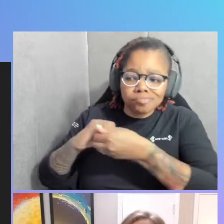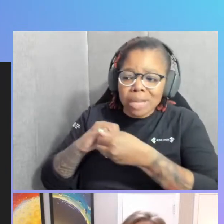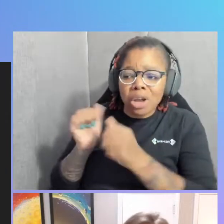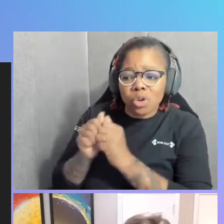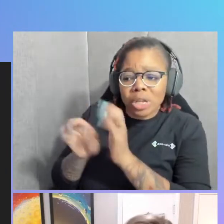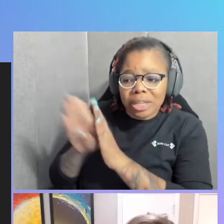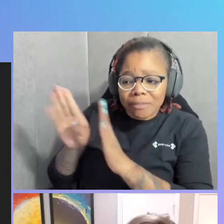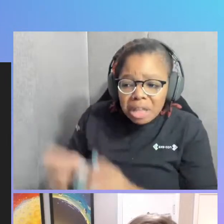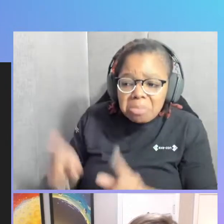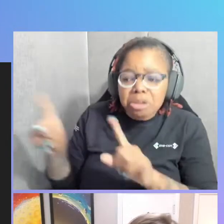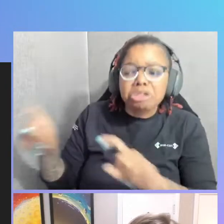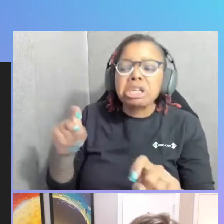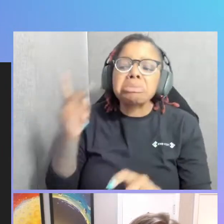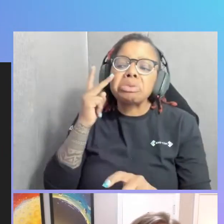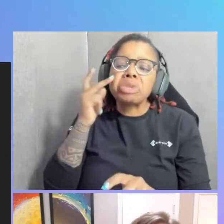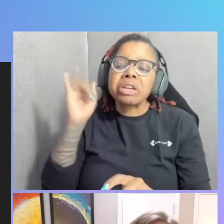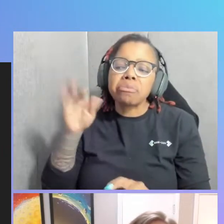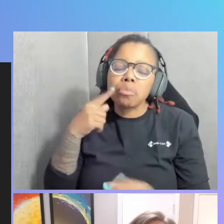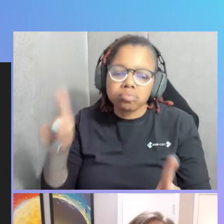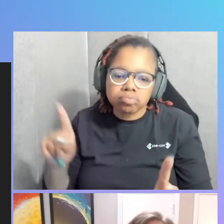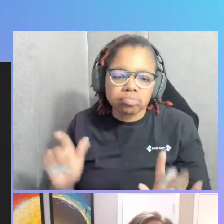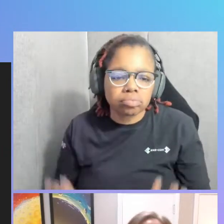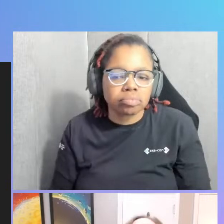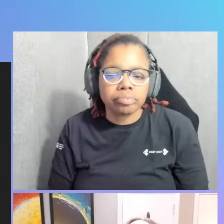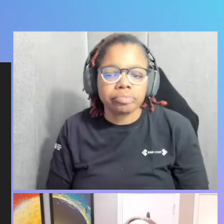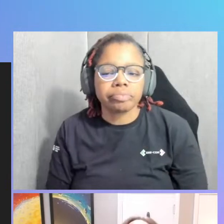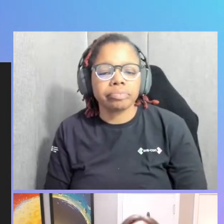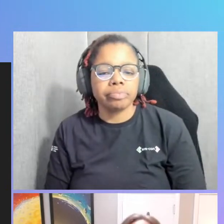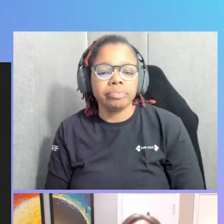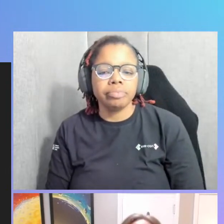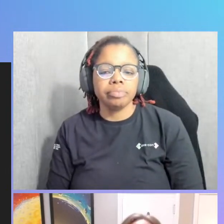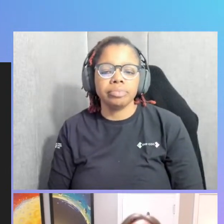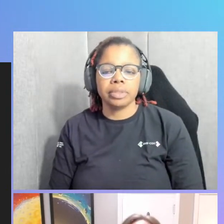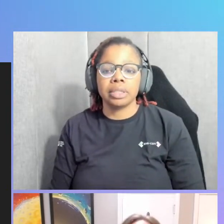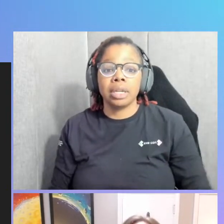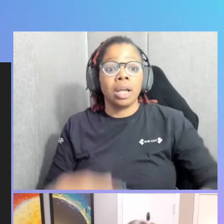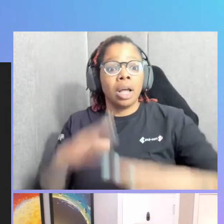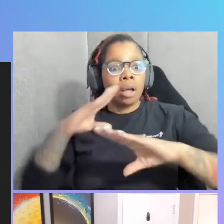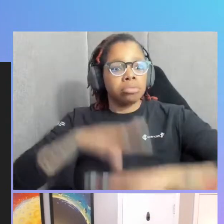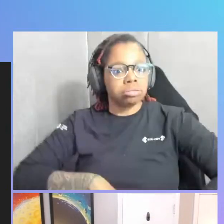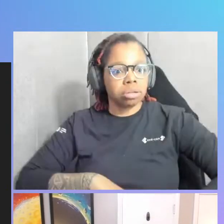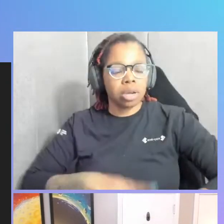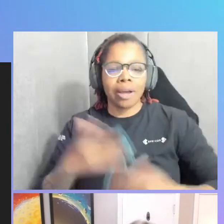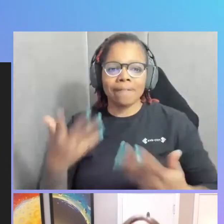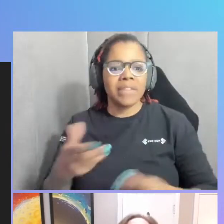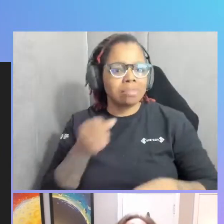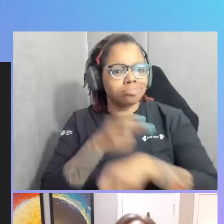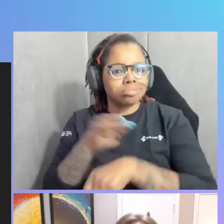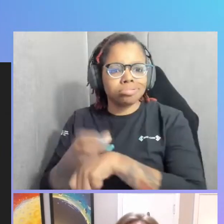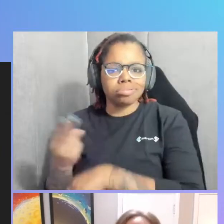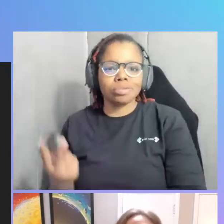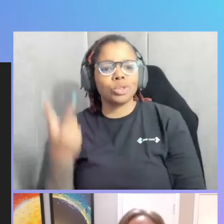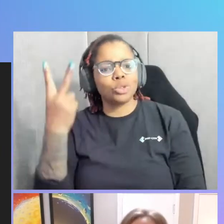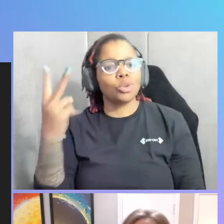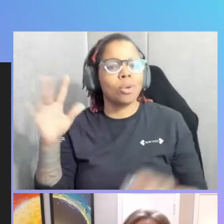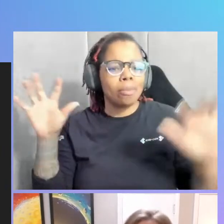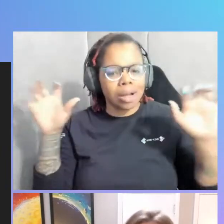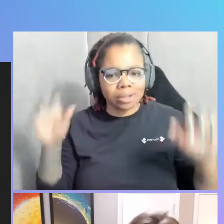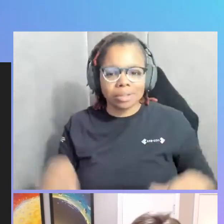collaborate with our developers and testers to find out. So we have defeated two more monsters